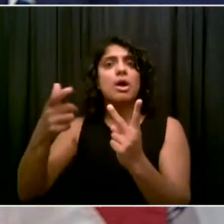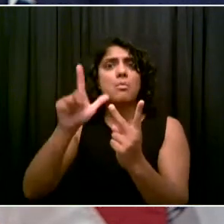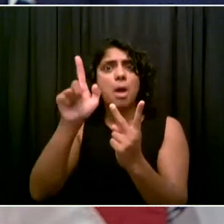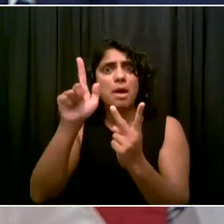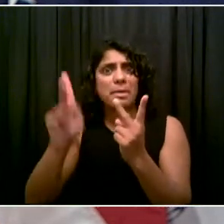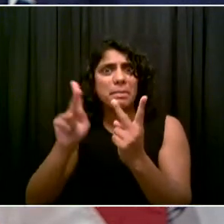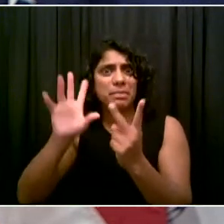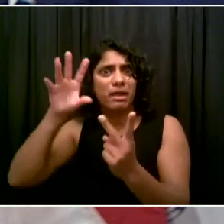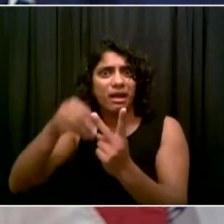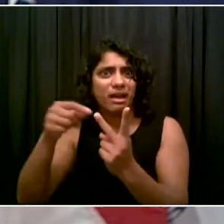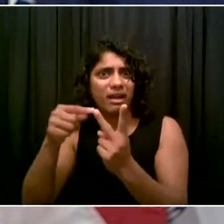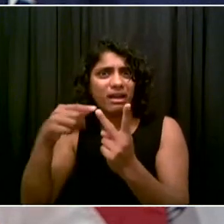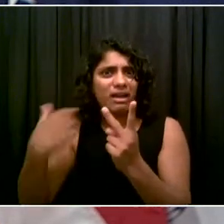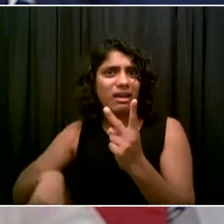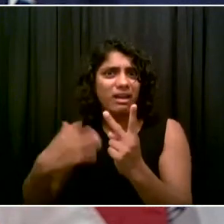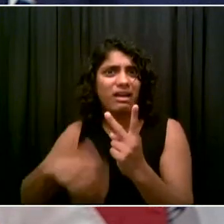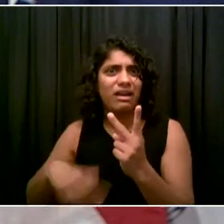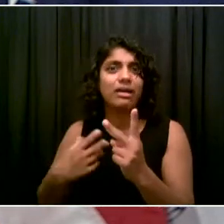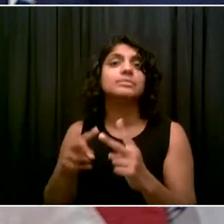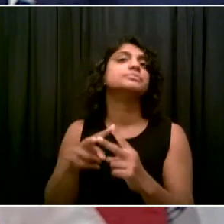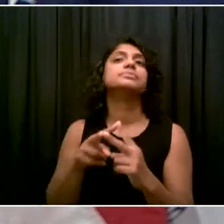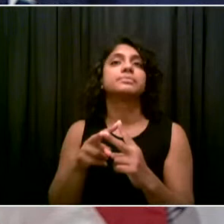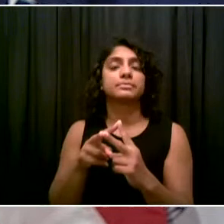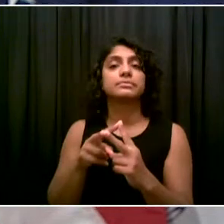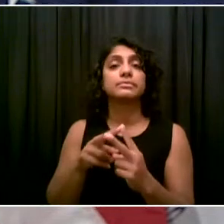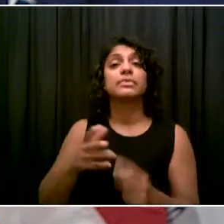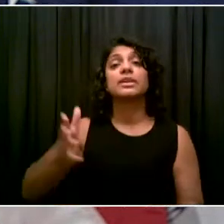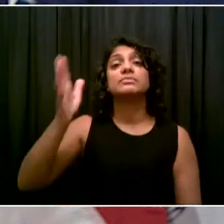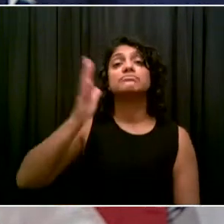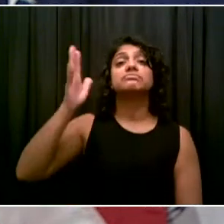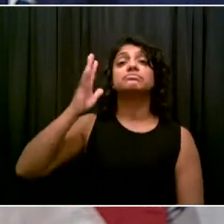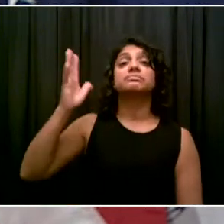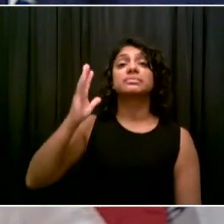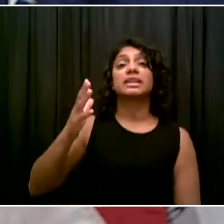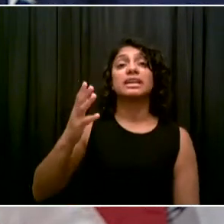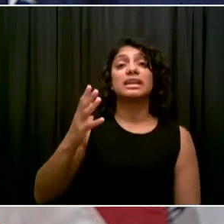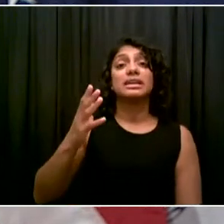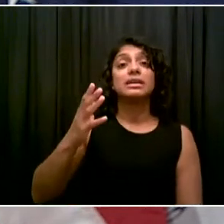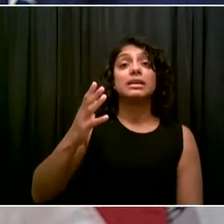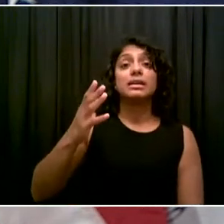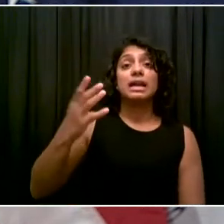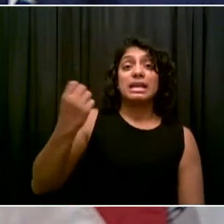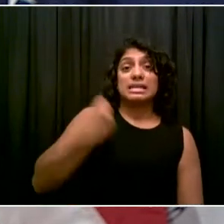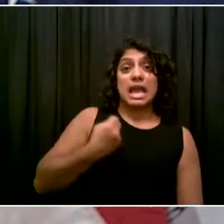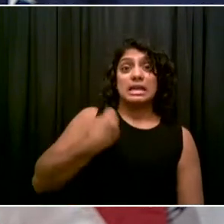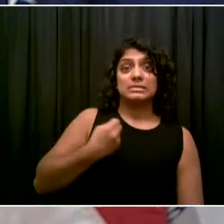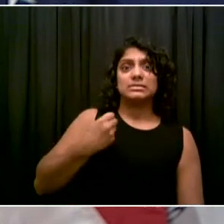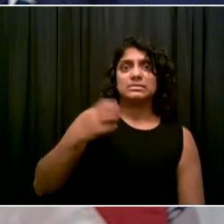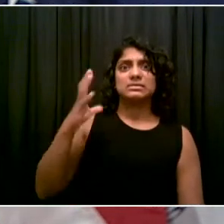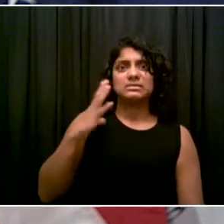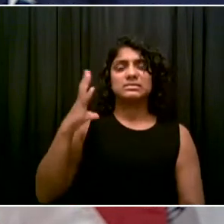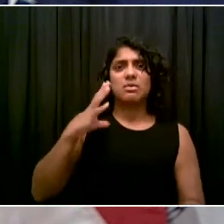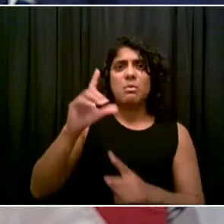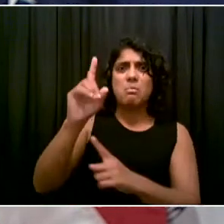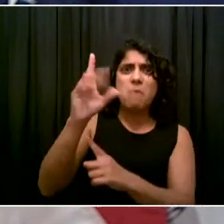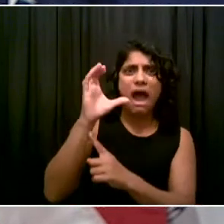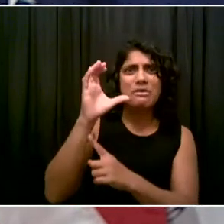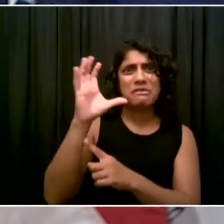SOME OF THESE CASES I DIDN'T READ THE NUMBER TOY OU. ONE CASE AS 19 SUBJECTS, NOATHER CASES 21, ANOTHER A 17, THEY ARE NOT THE CASES YOU'RE